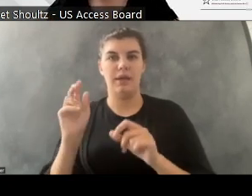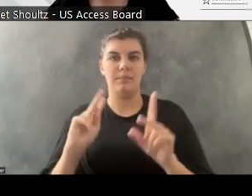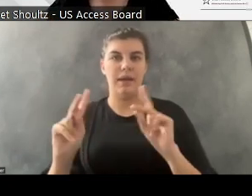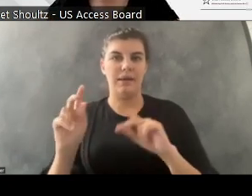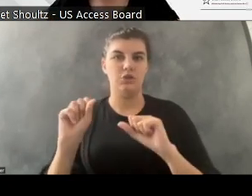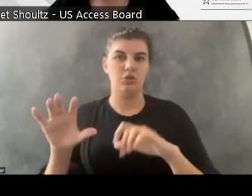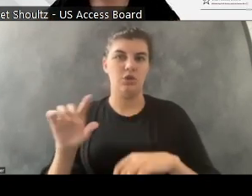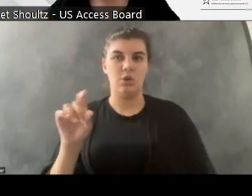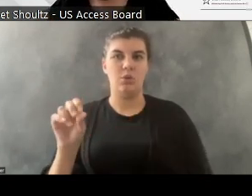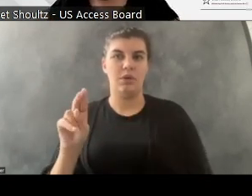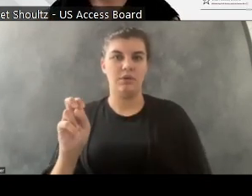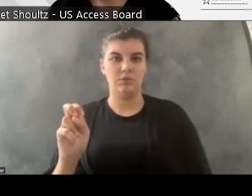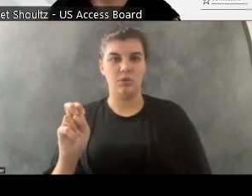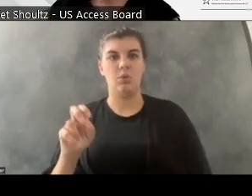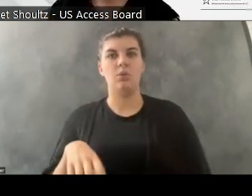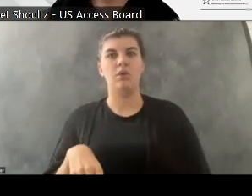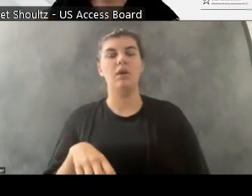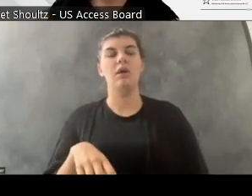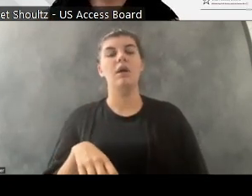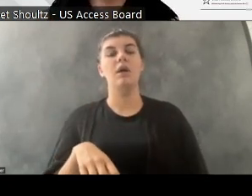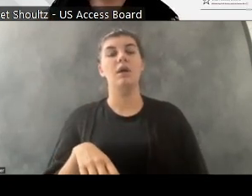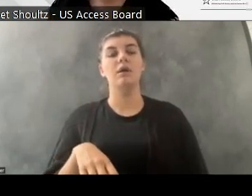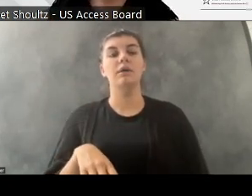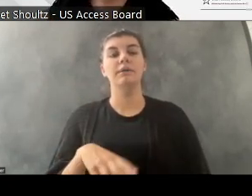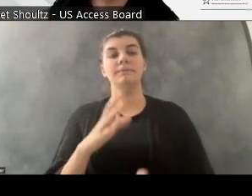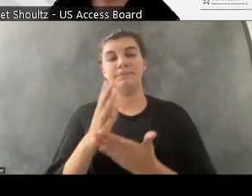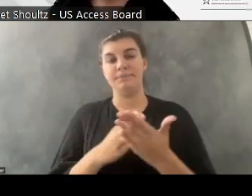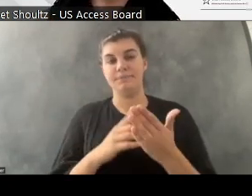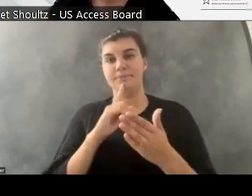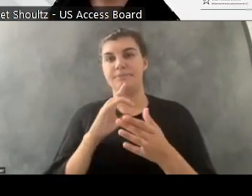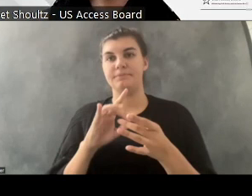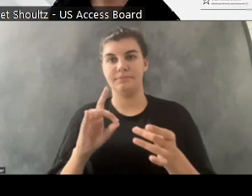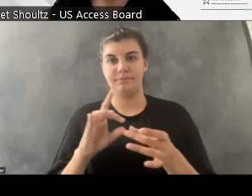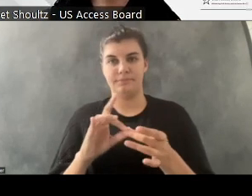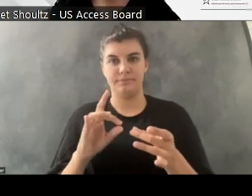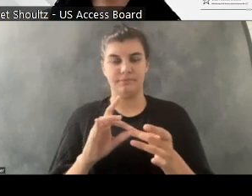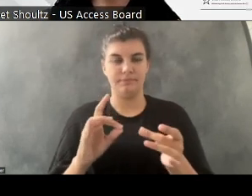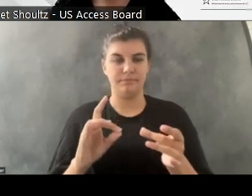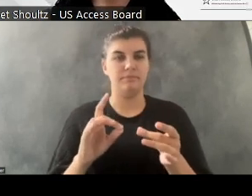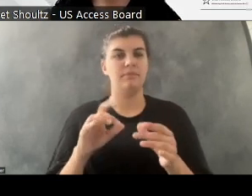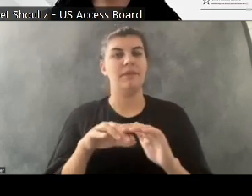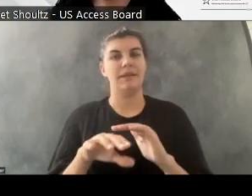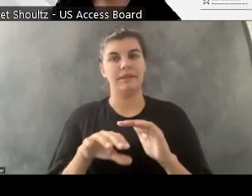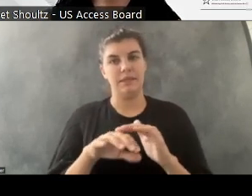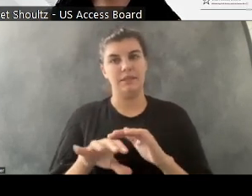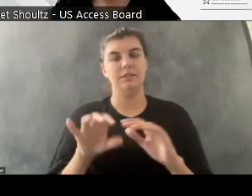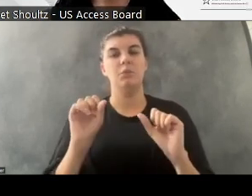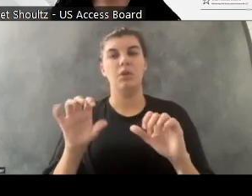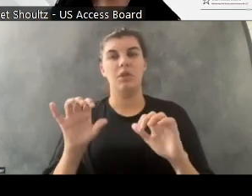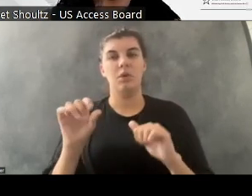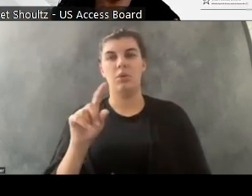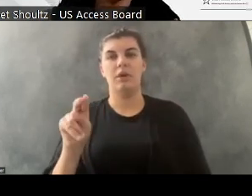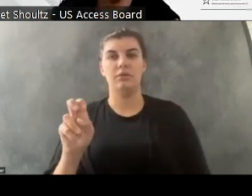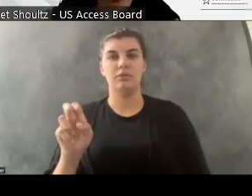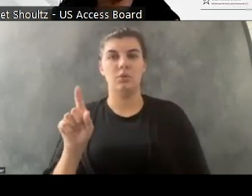Loading Zone Signs. And in part, it stated that at accessible passenger loading zones, you need to